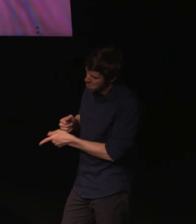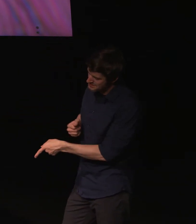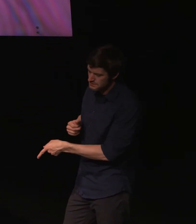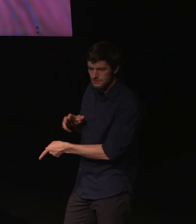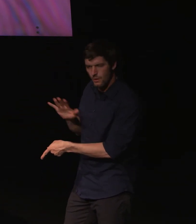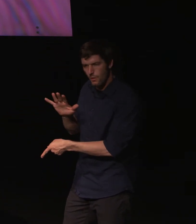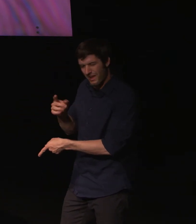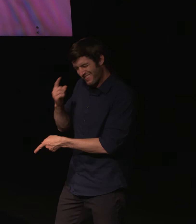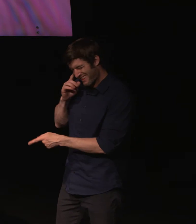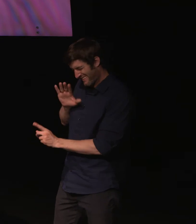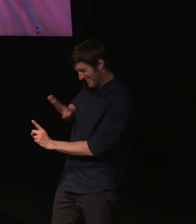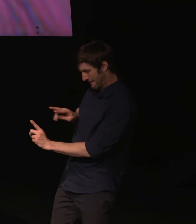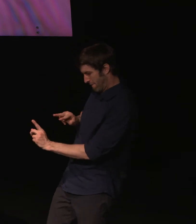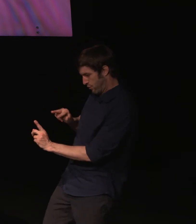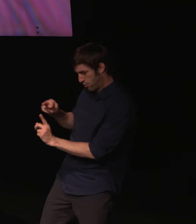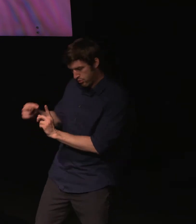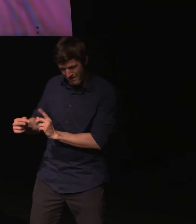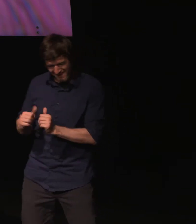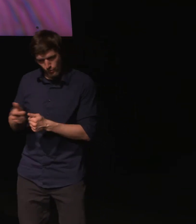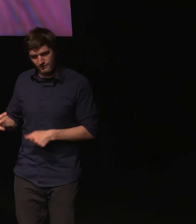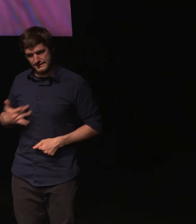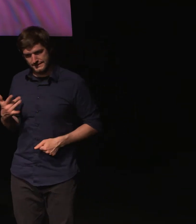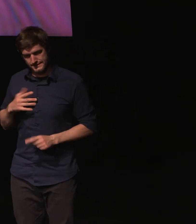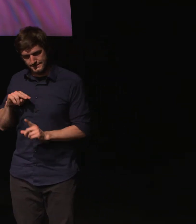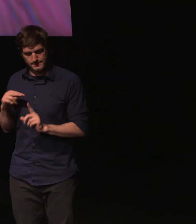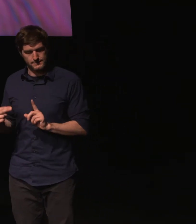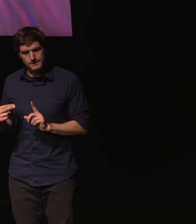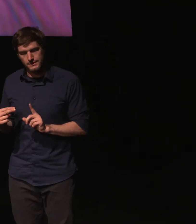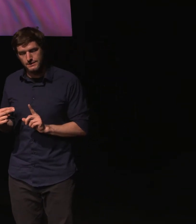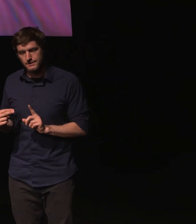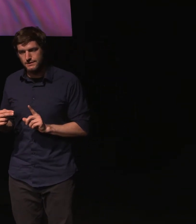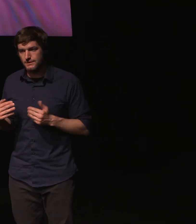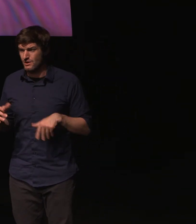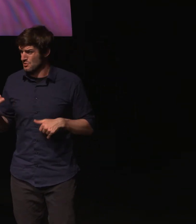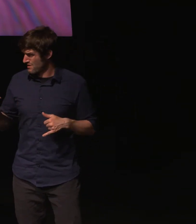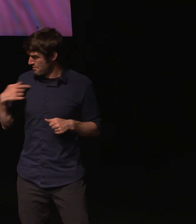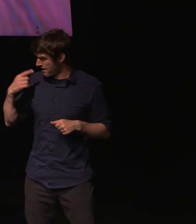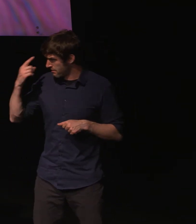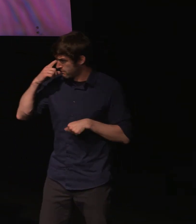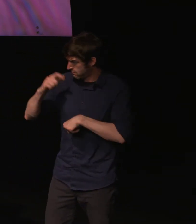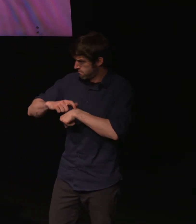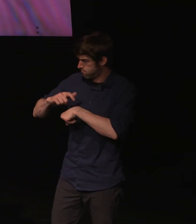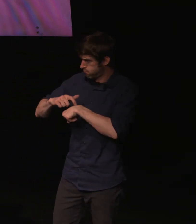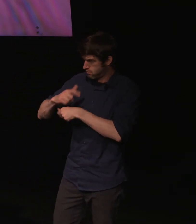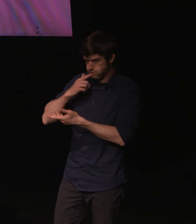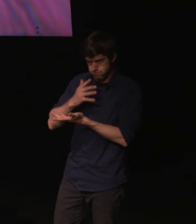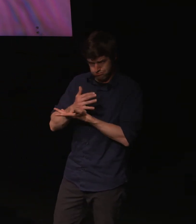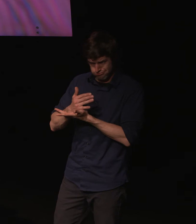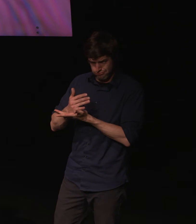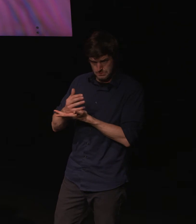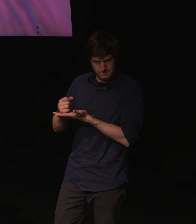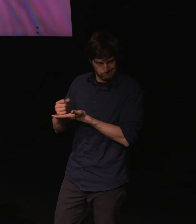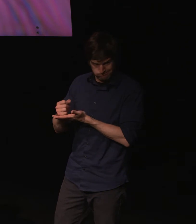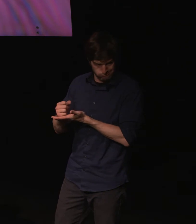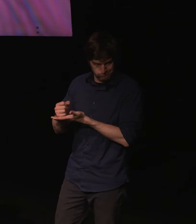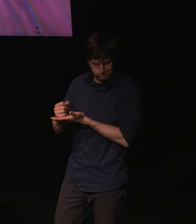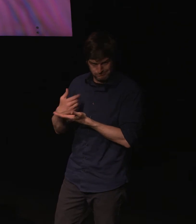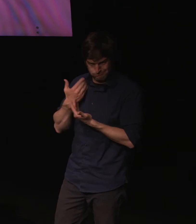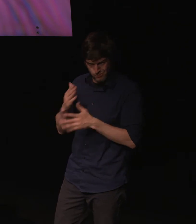So I think I am actually running out of time now. I could be wrong. I've set my alarm